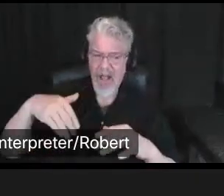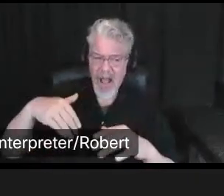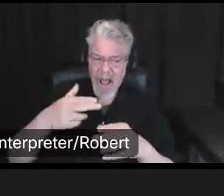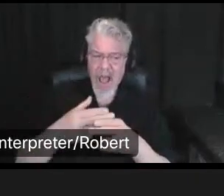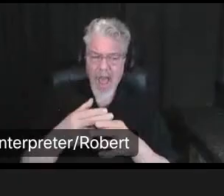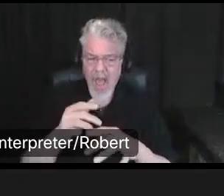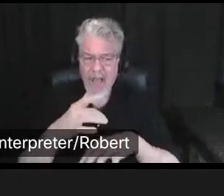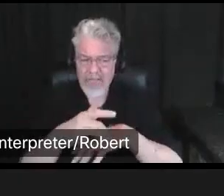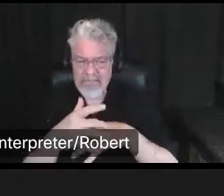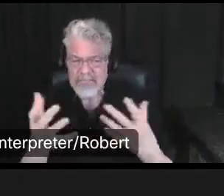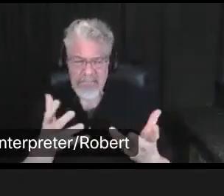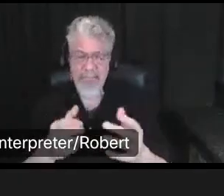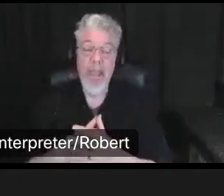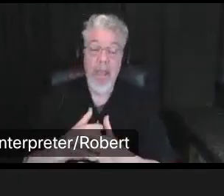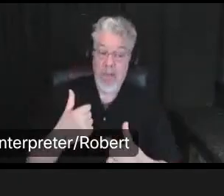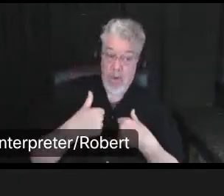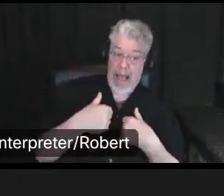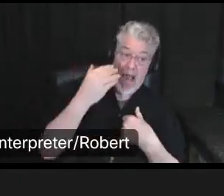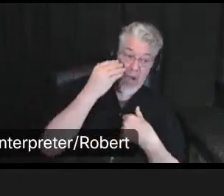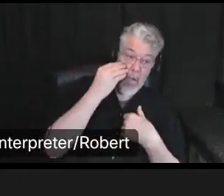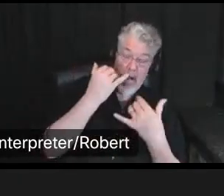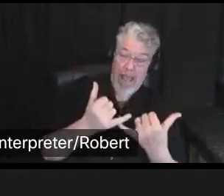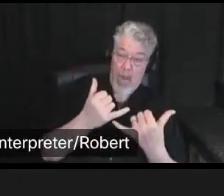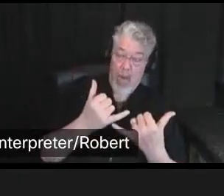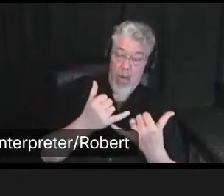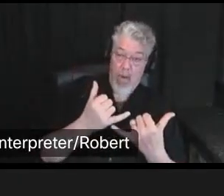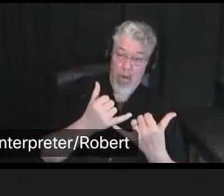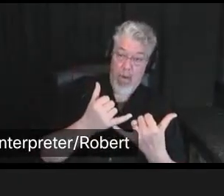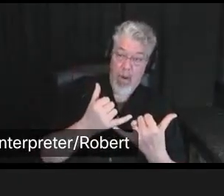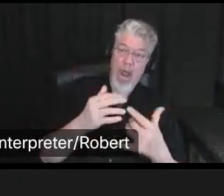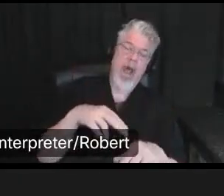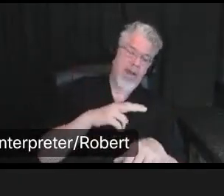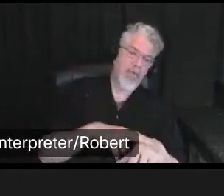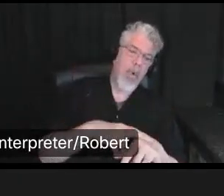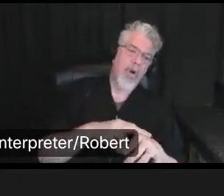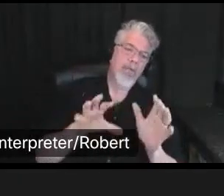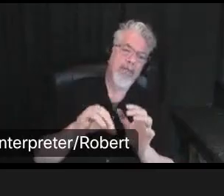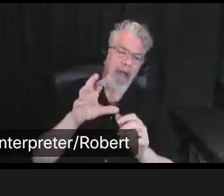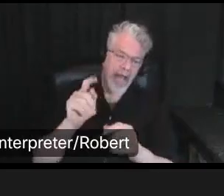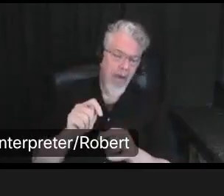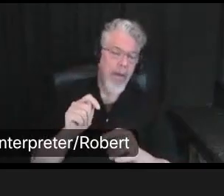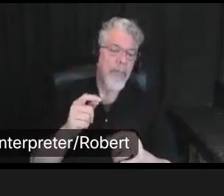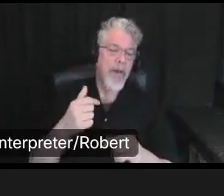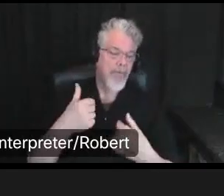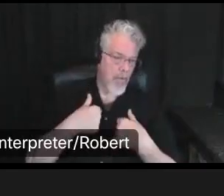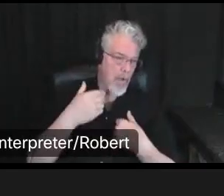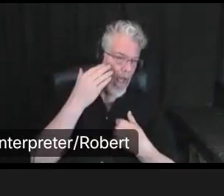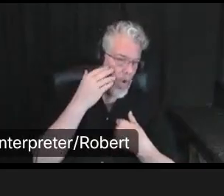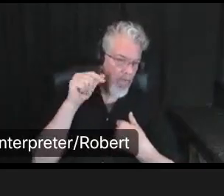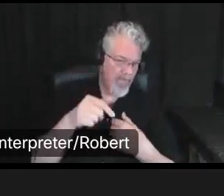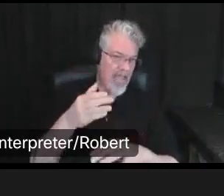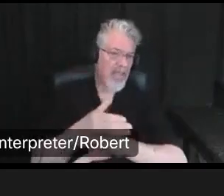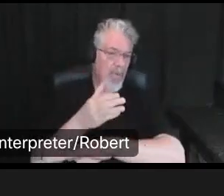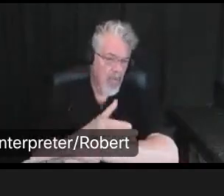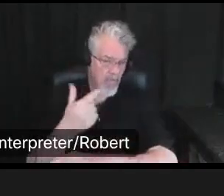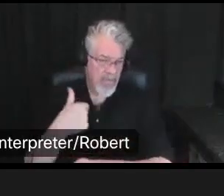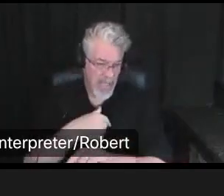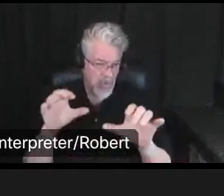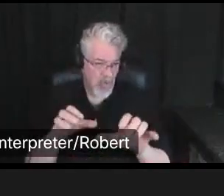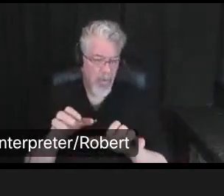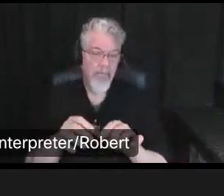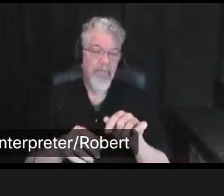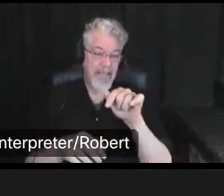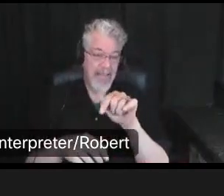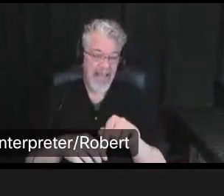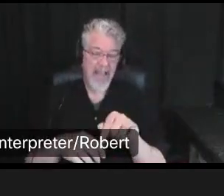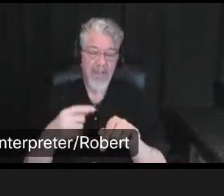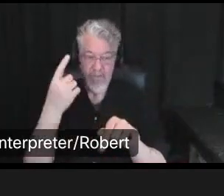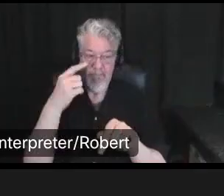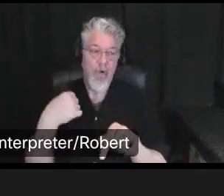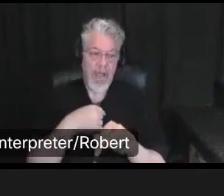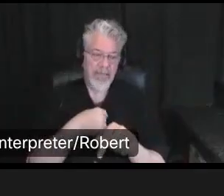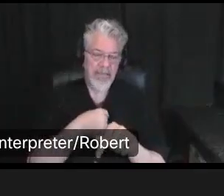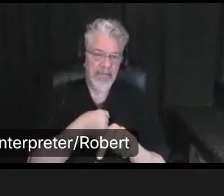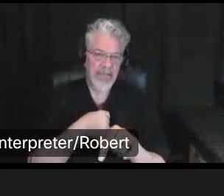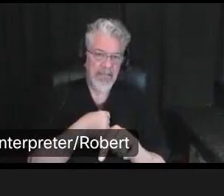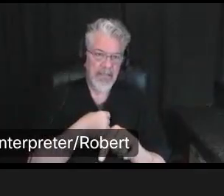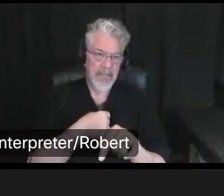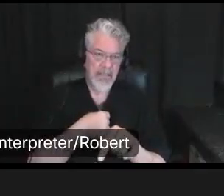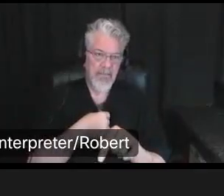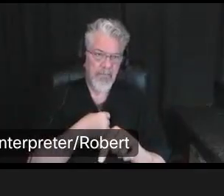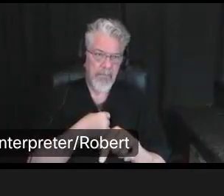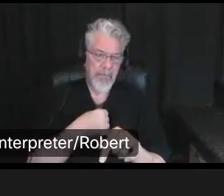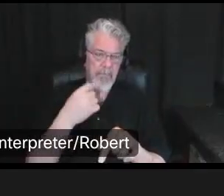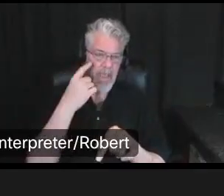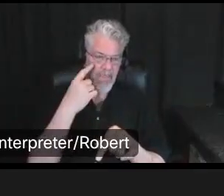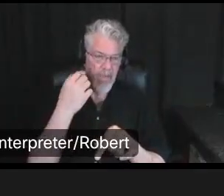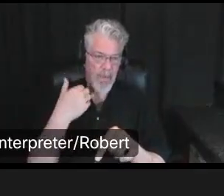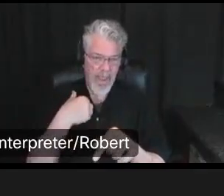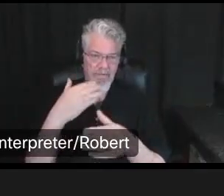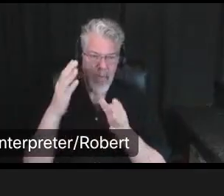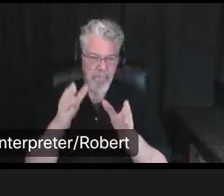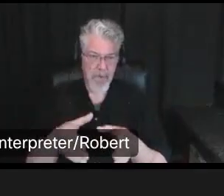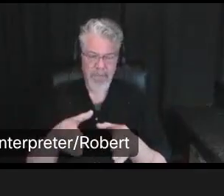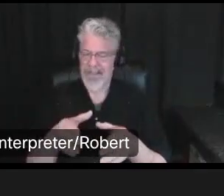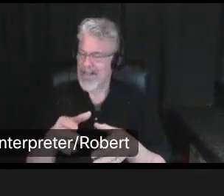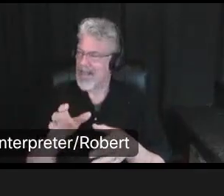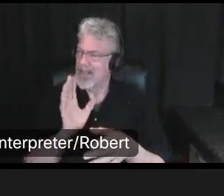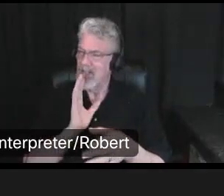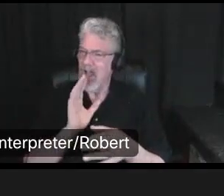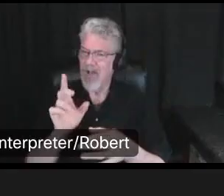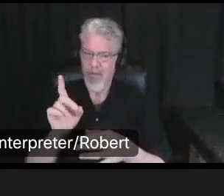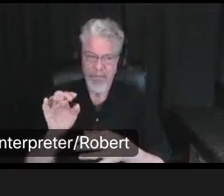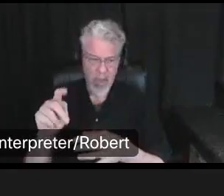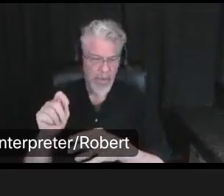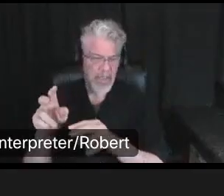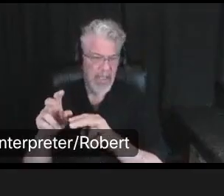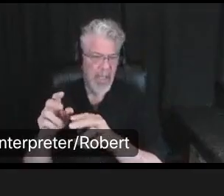Yeah, to my knowledge, and of course we could find this out, but to my knowledge, these improvements we're making will be for us and I think we have someone who can address from DOT traffic as well.